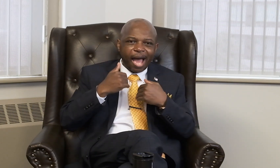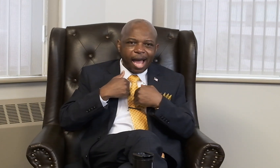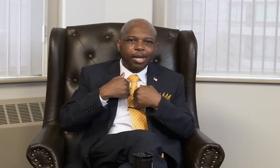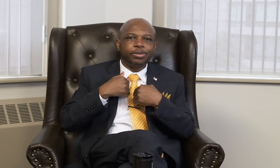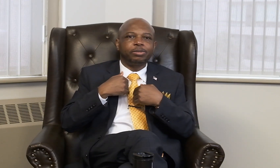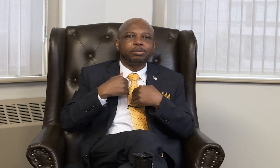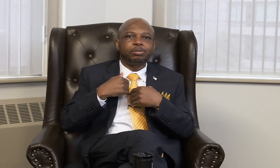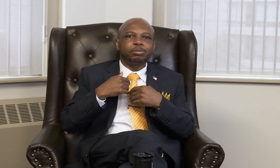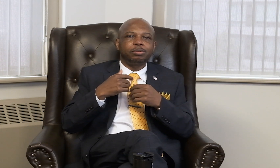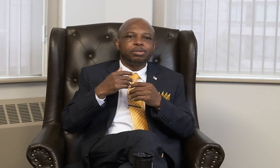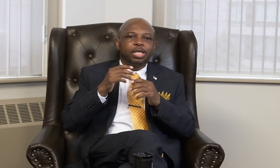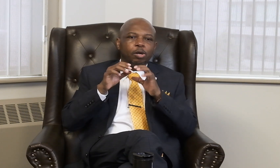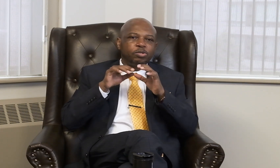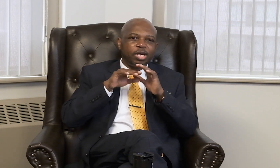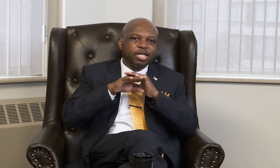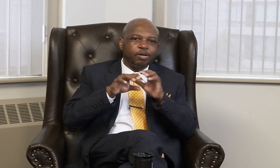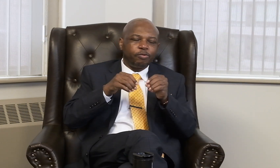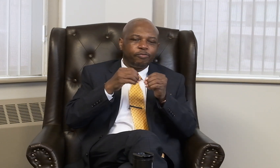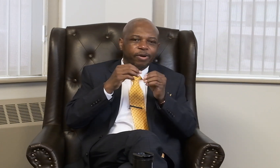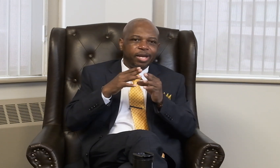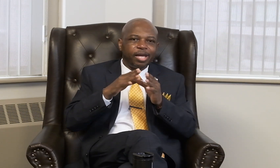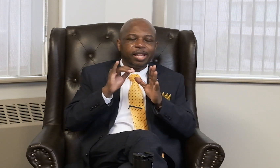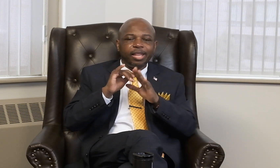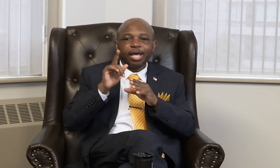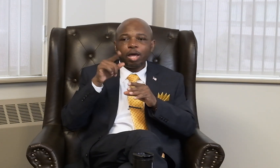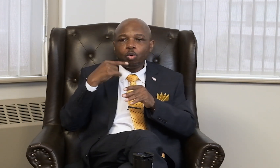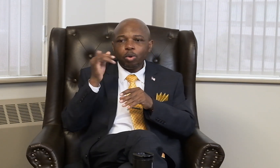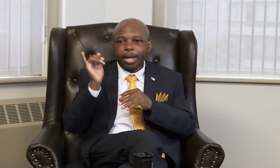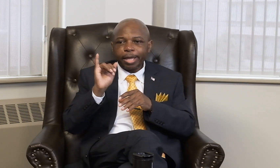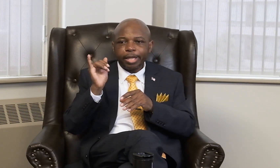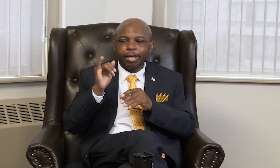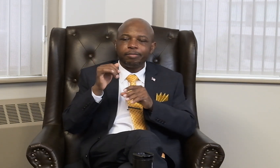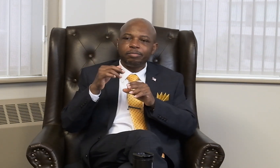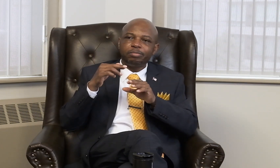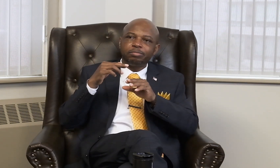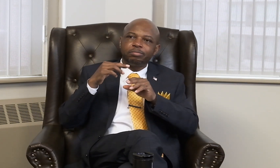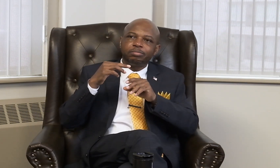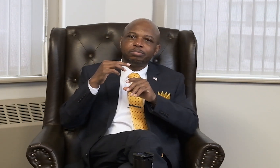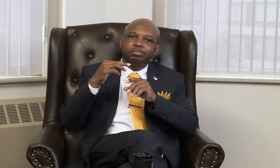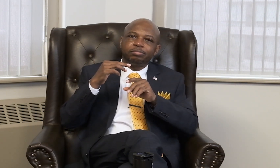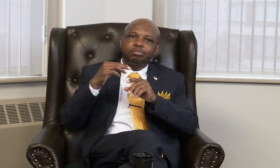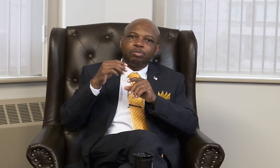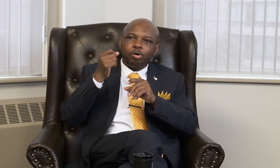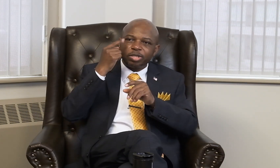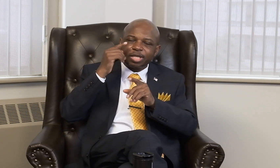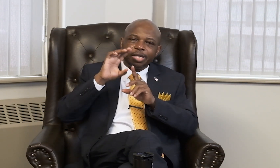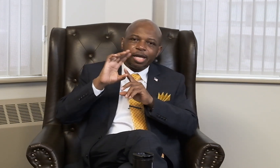Hearing individuals have communication access providers that look like them,